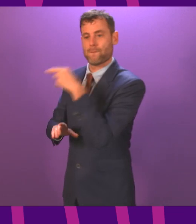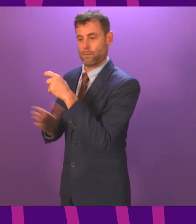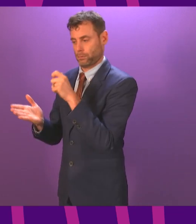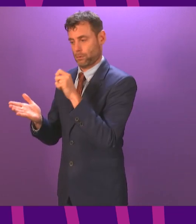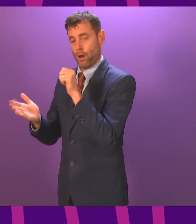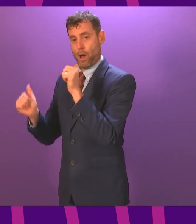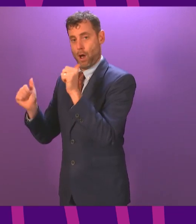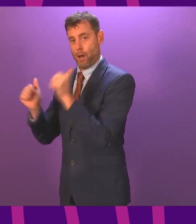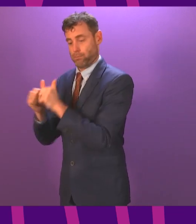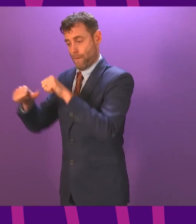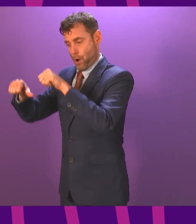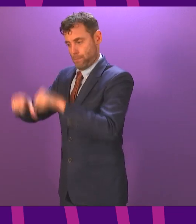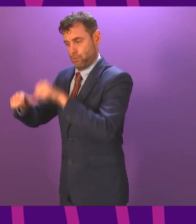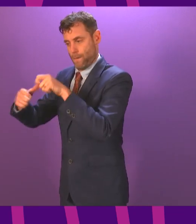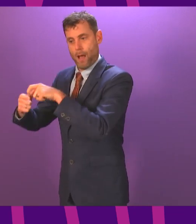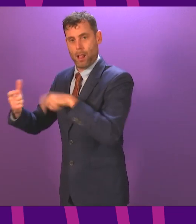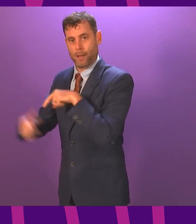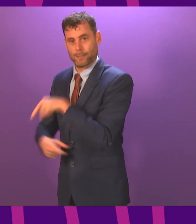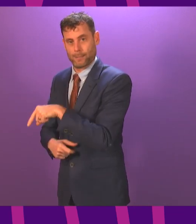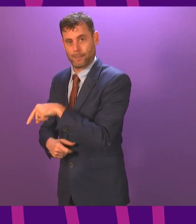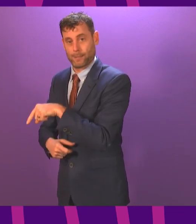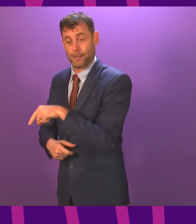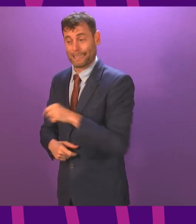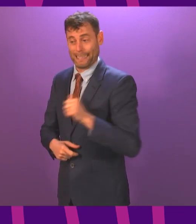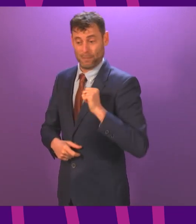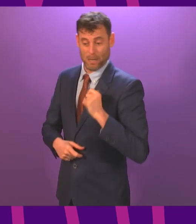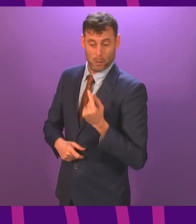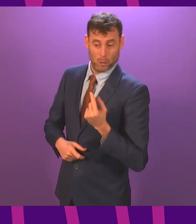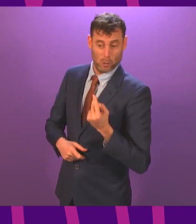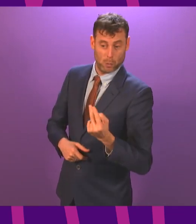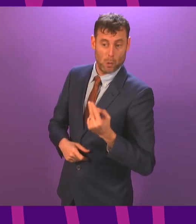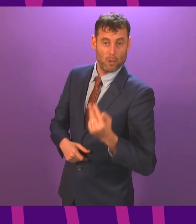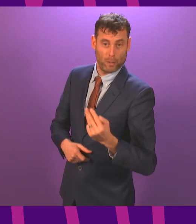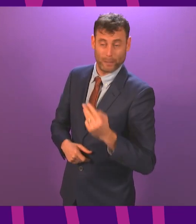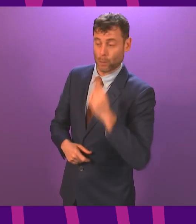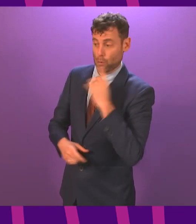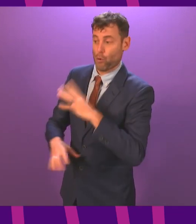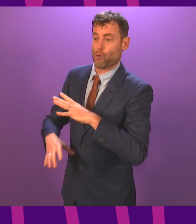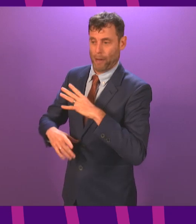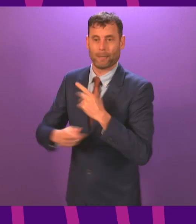to get supplies through. We are very hopeful that that might happen in the next couple of weeks.